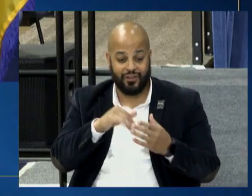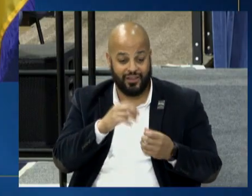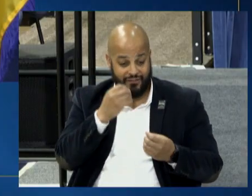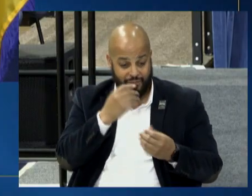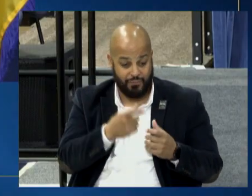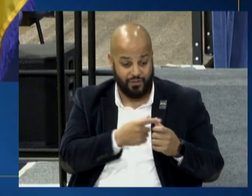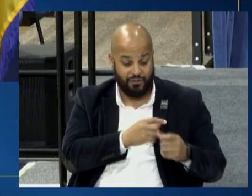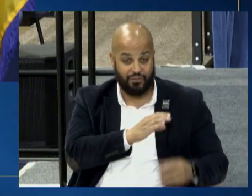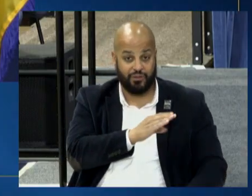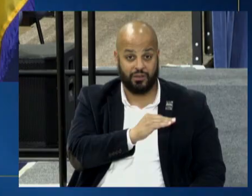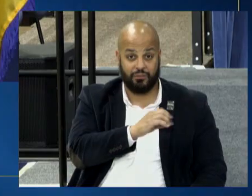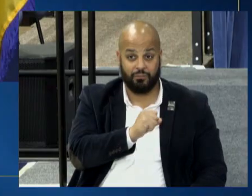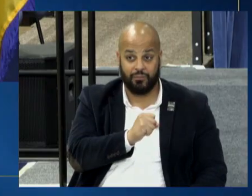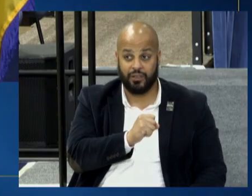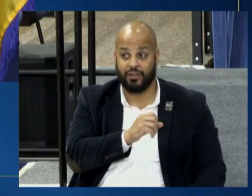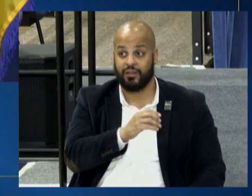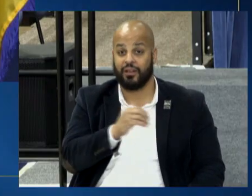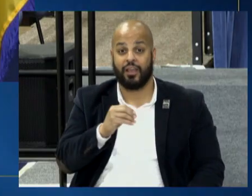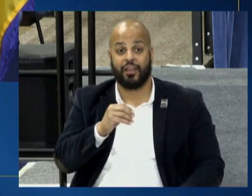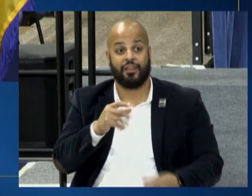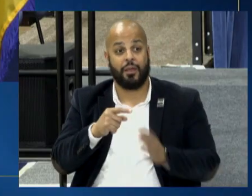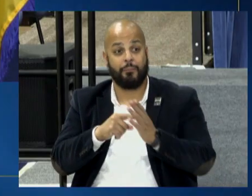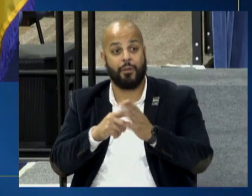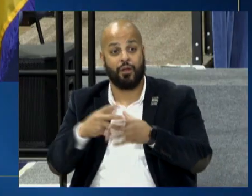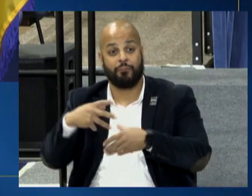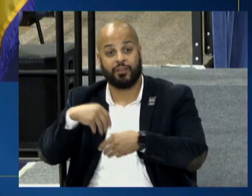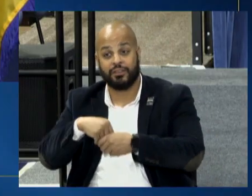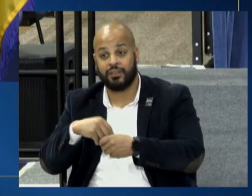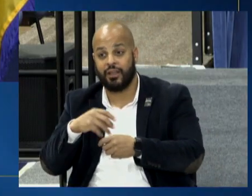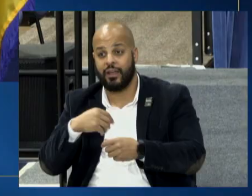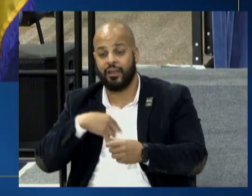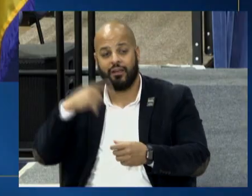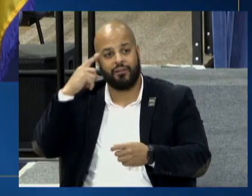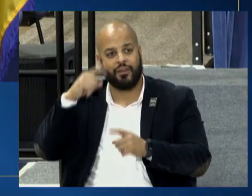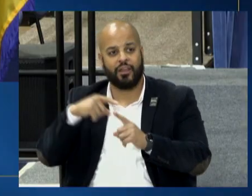clinicians and model participants, and I'm also thinking about putting that information to good